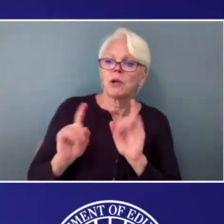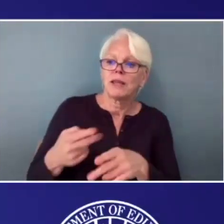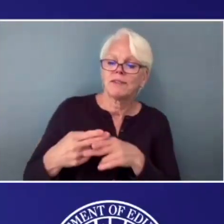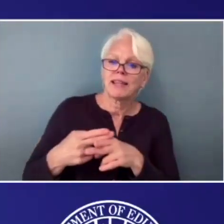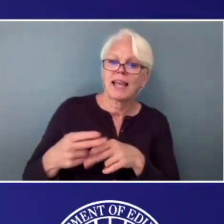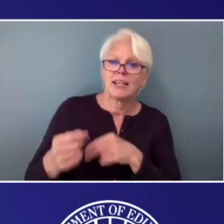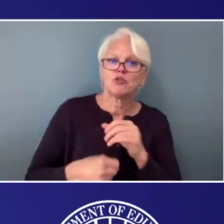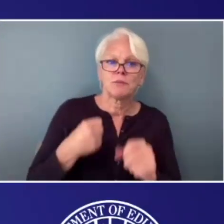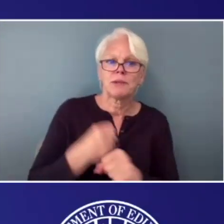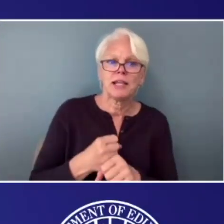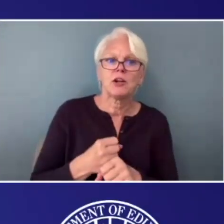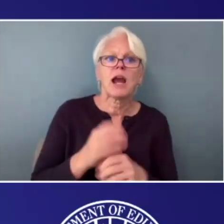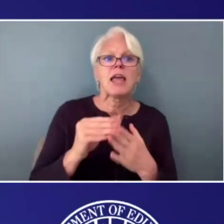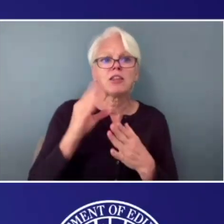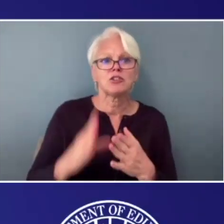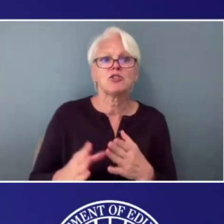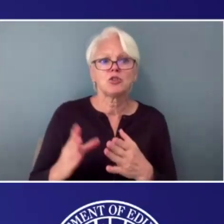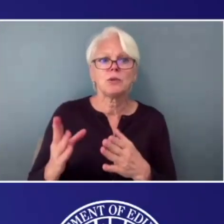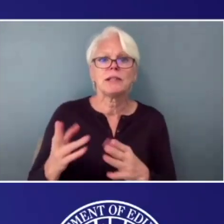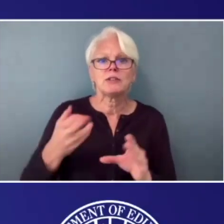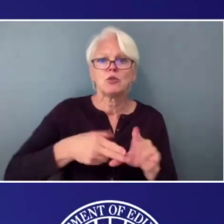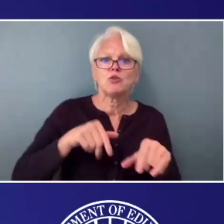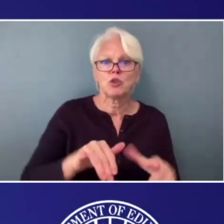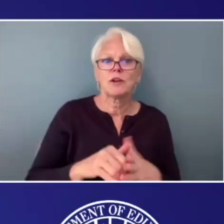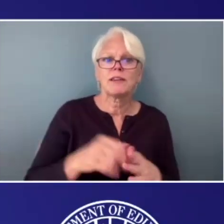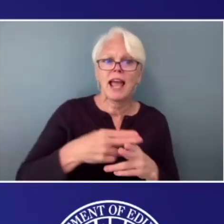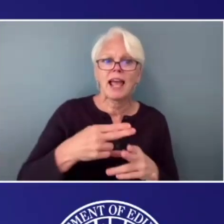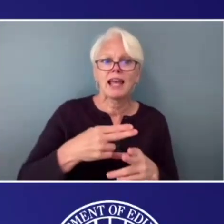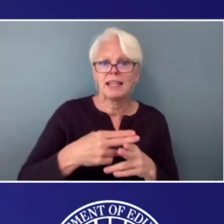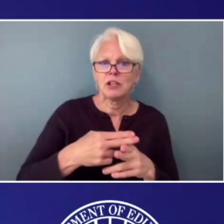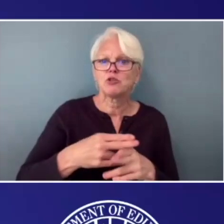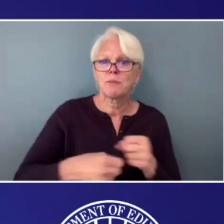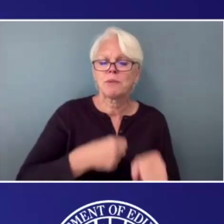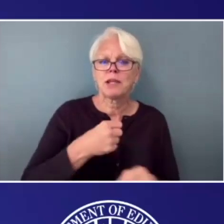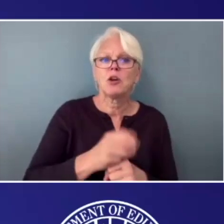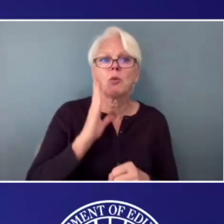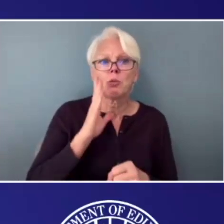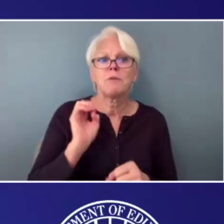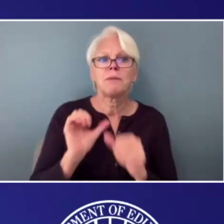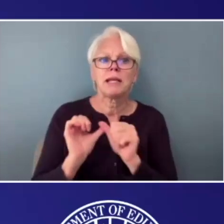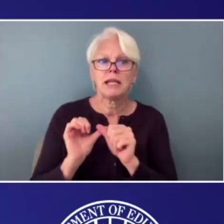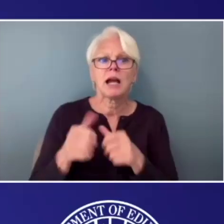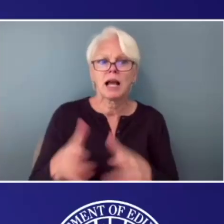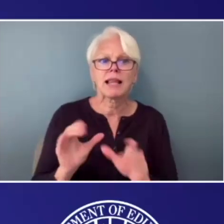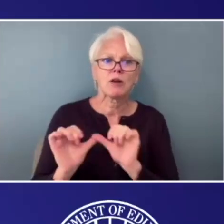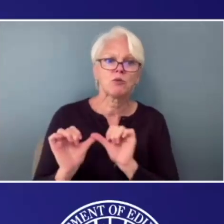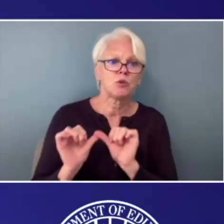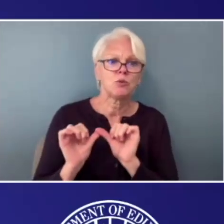that came in during that interim year would allow -- be allowed to continue funding at